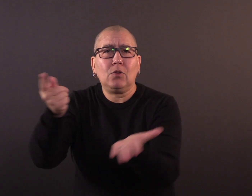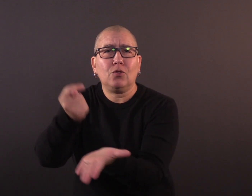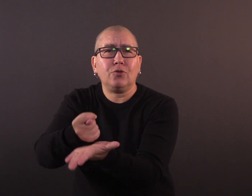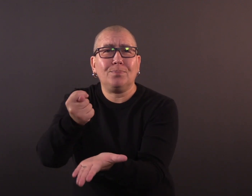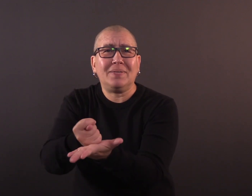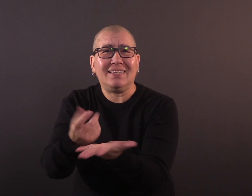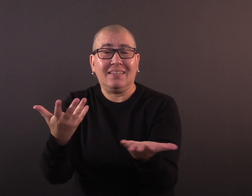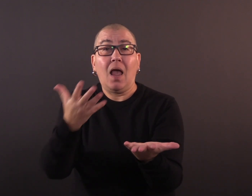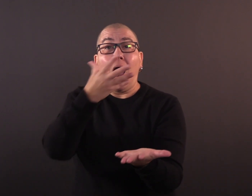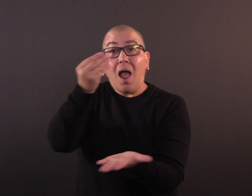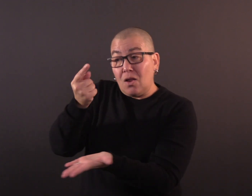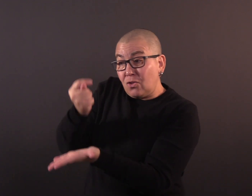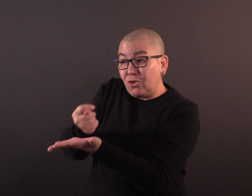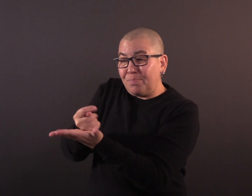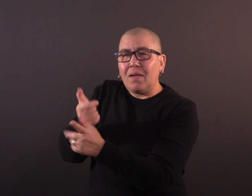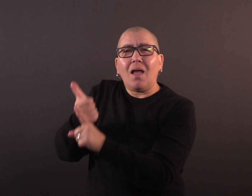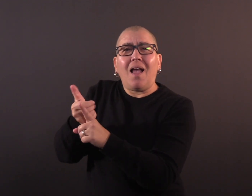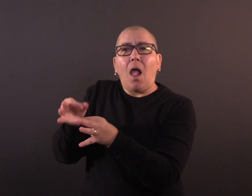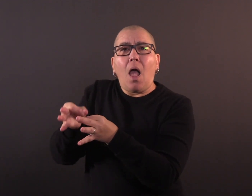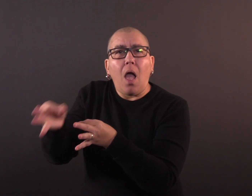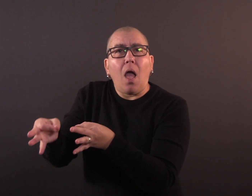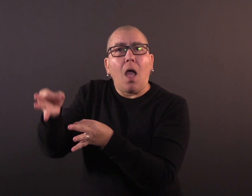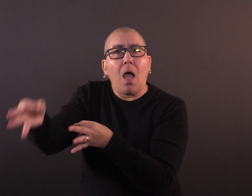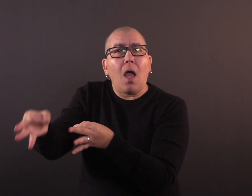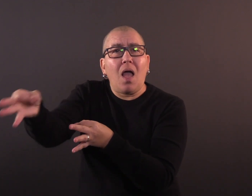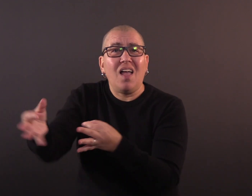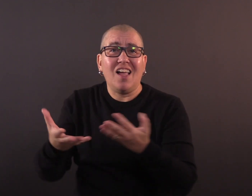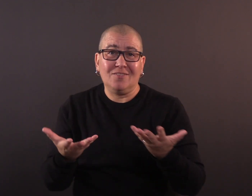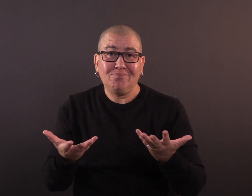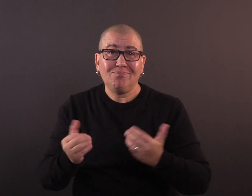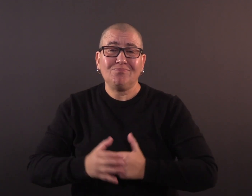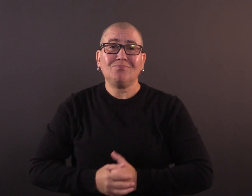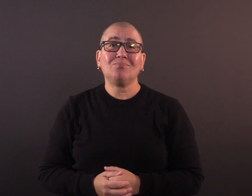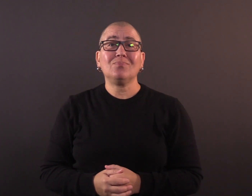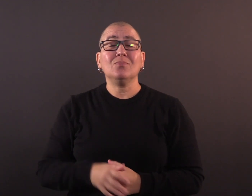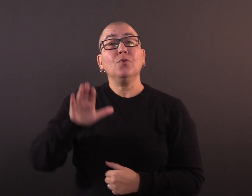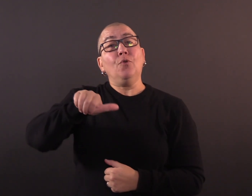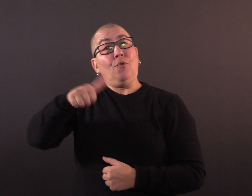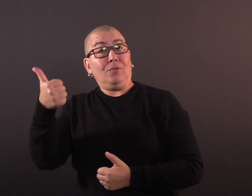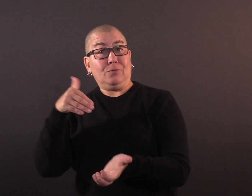But treatment remains a distant promise. "There's still a ton we don't know," says Dr.